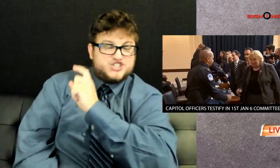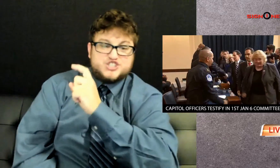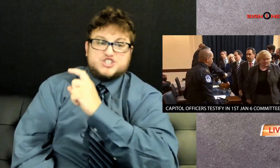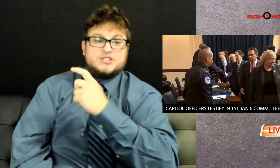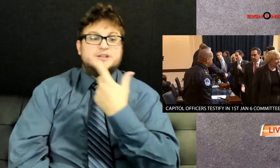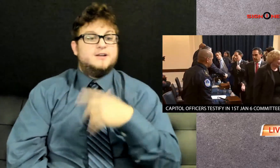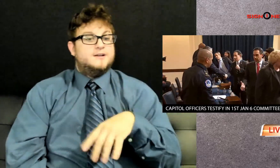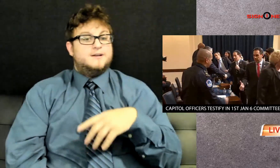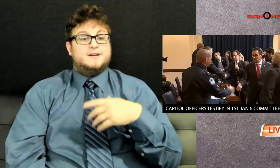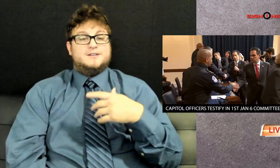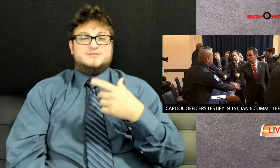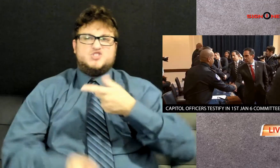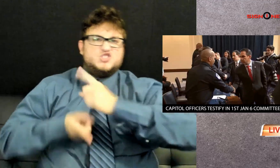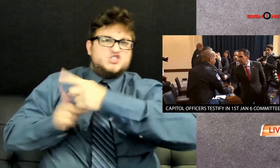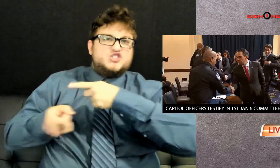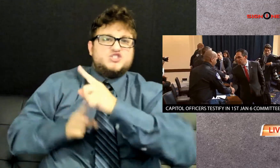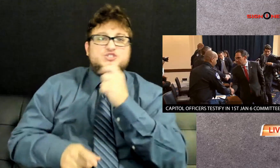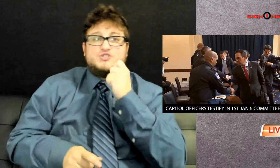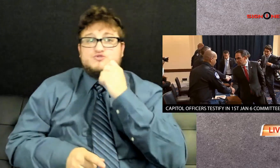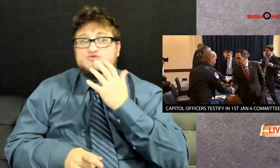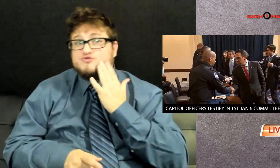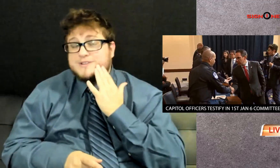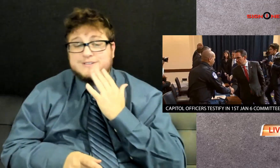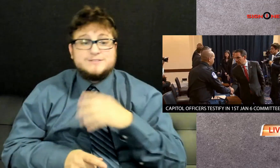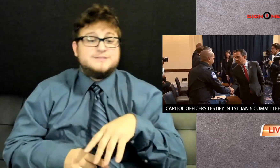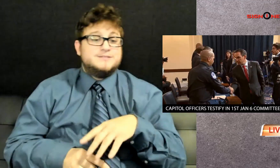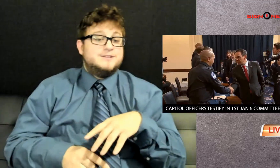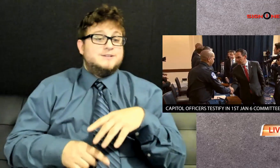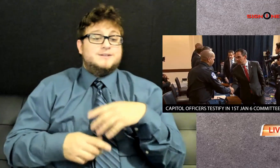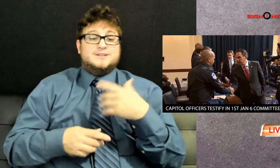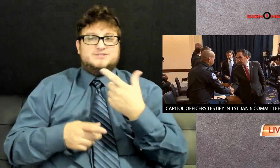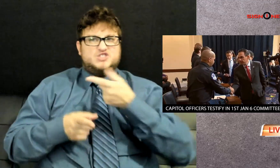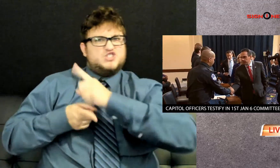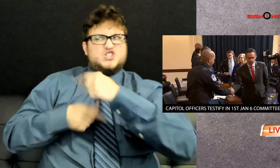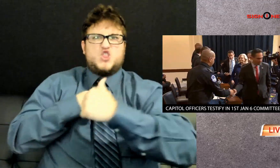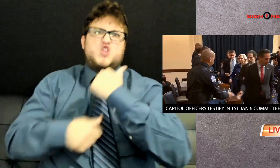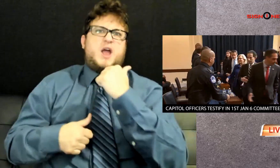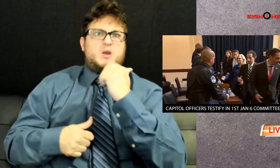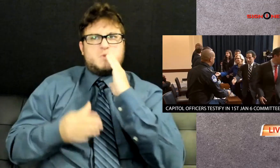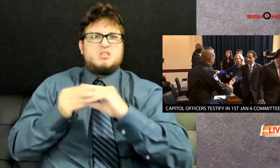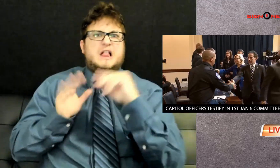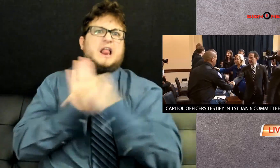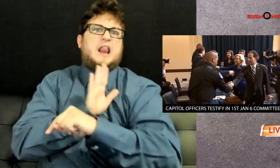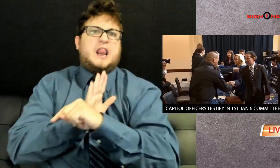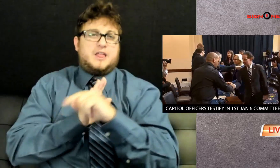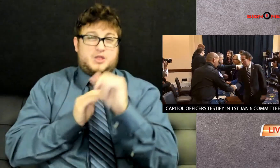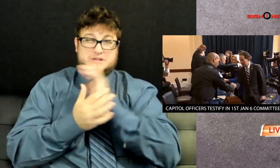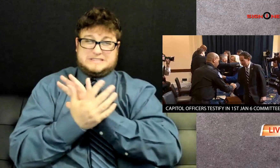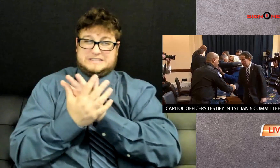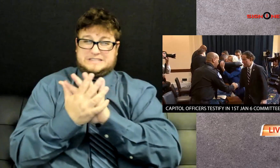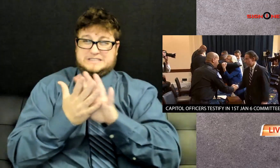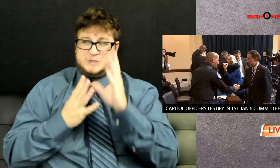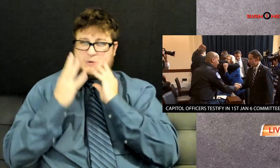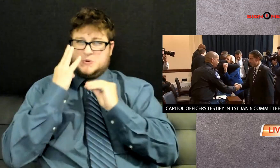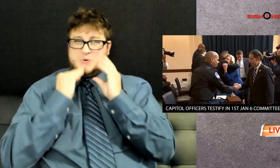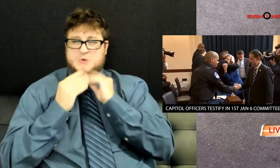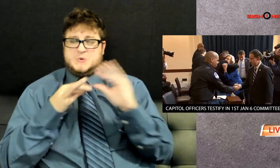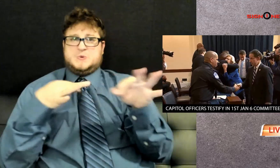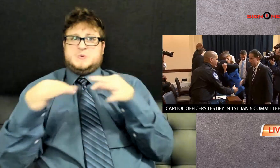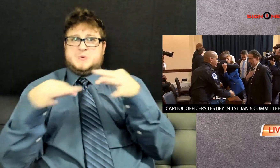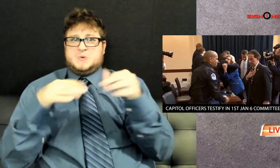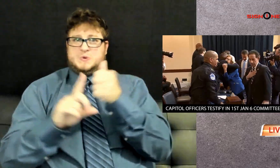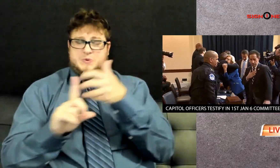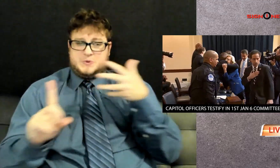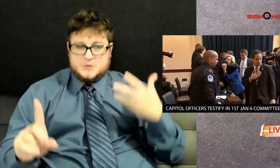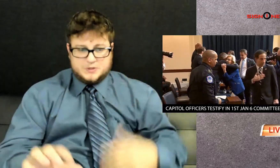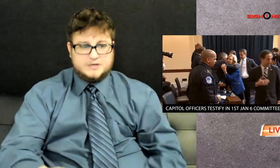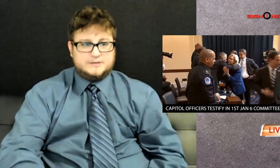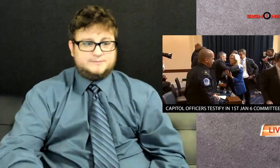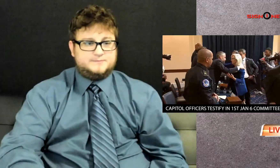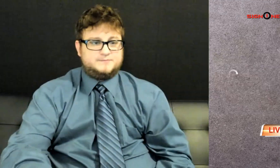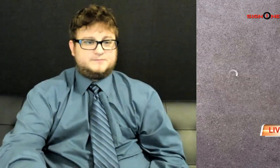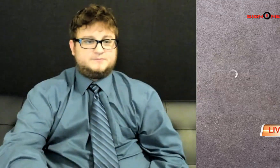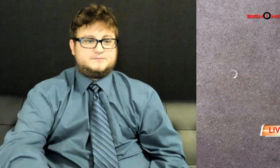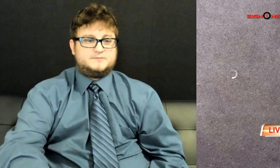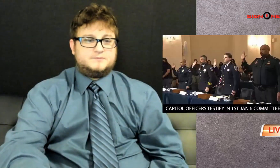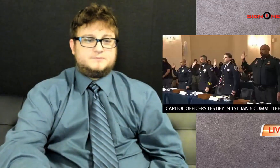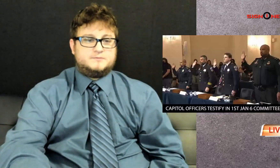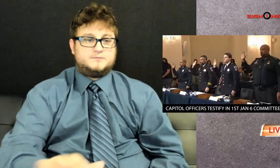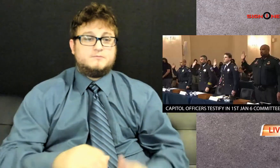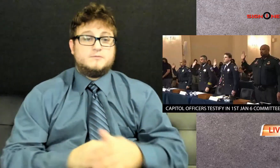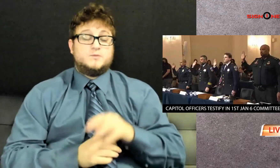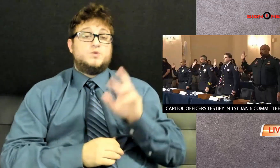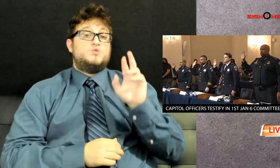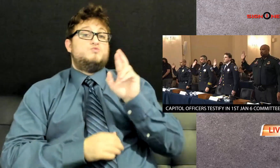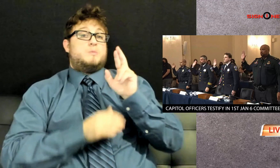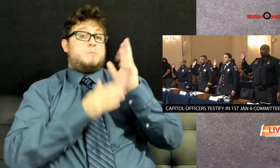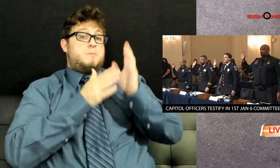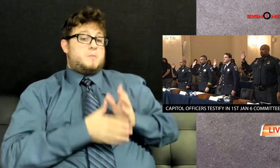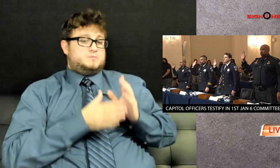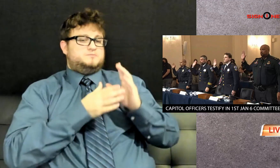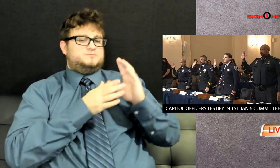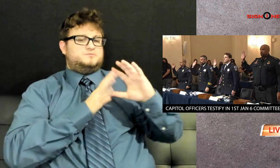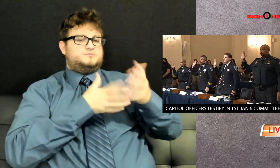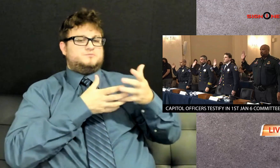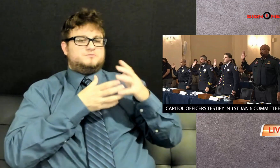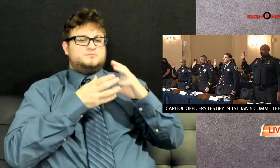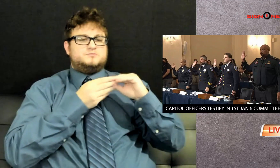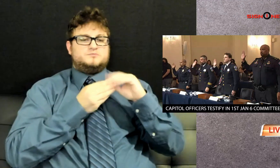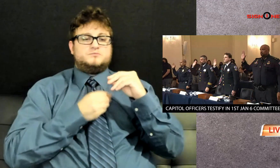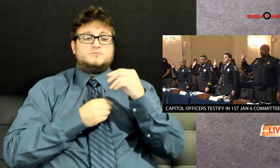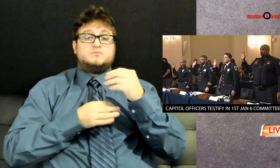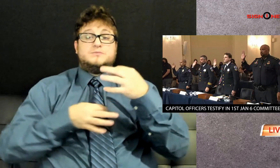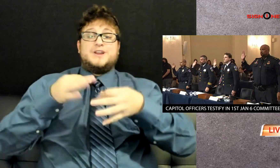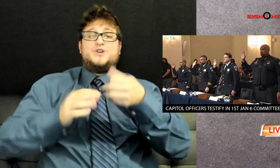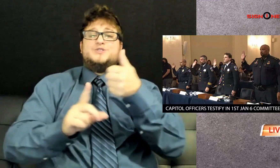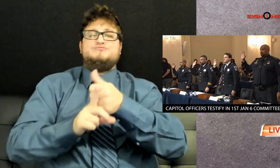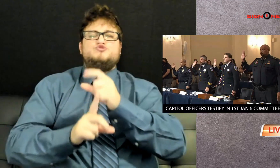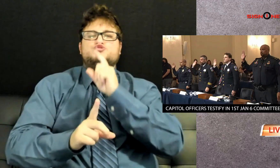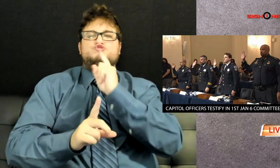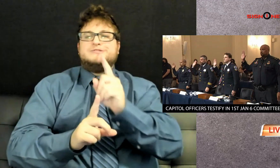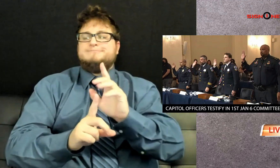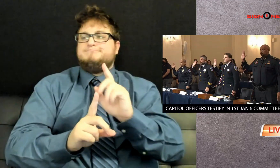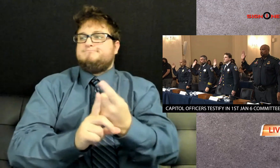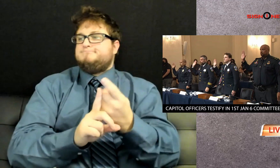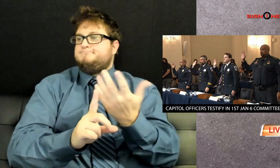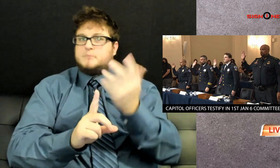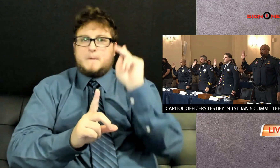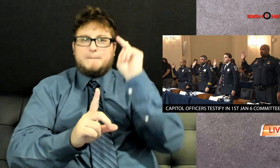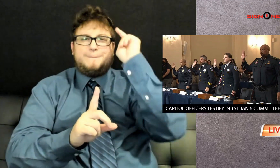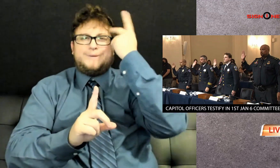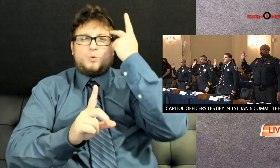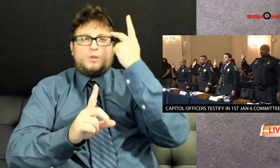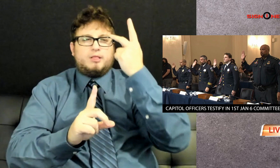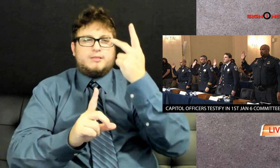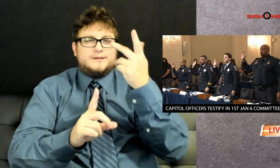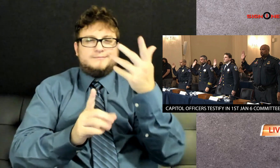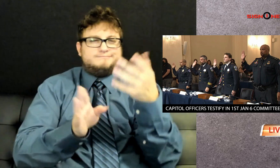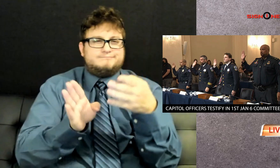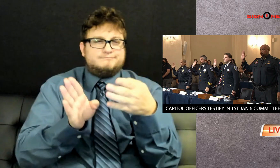and being the target of racial slurs and death threats